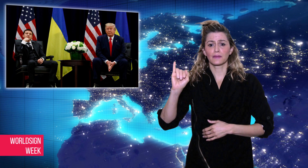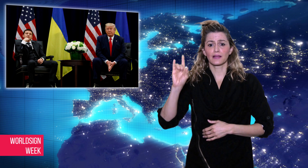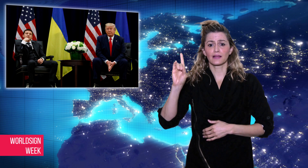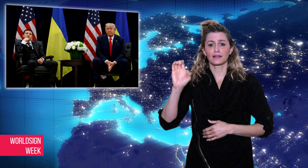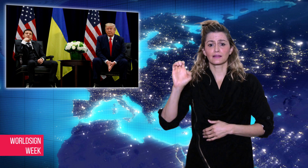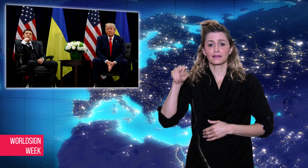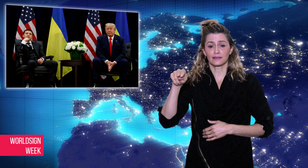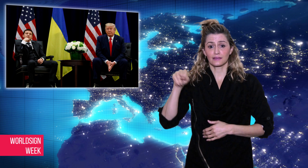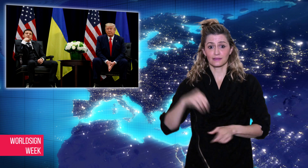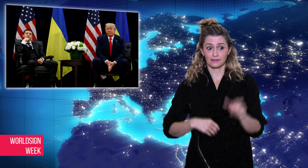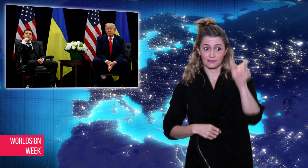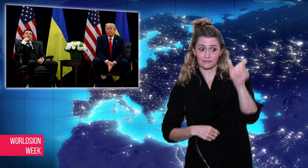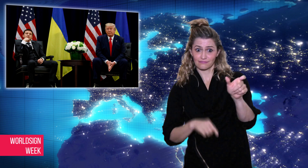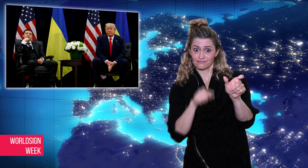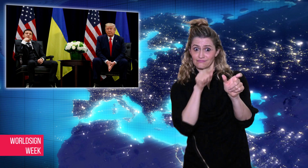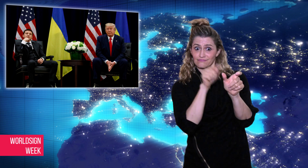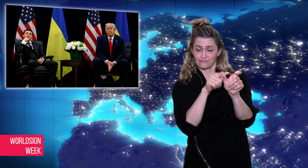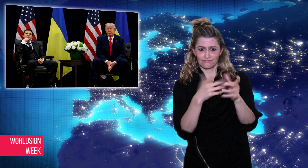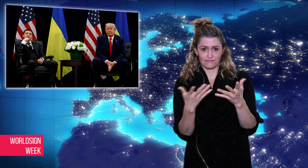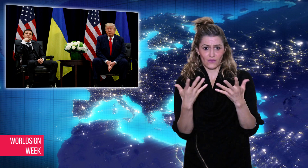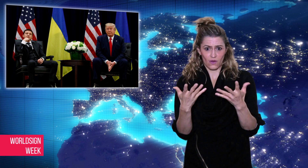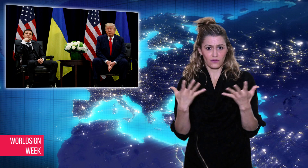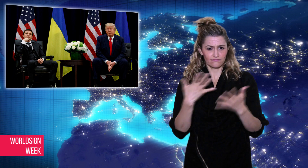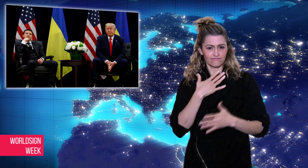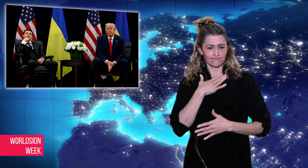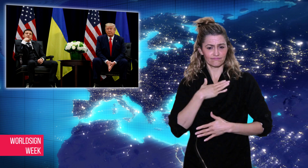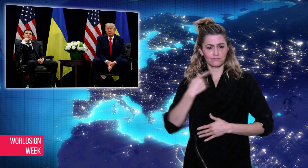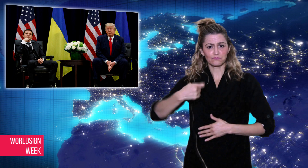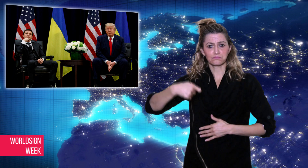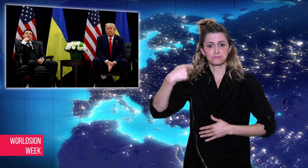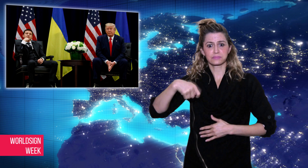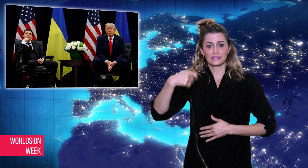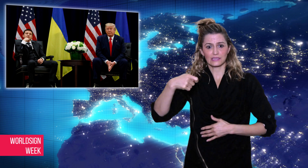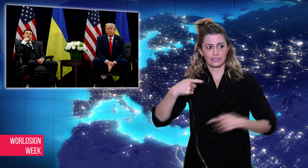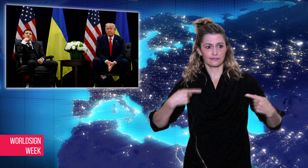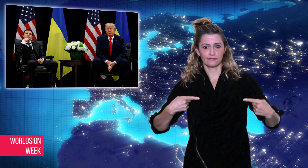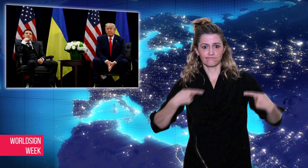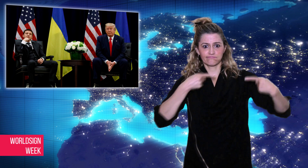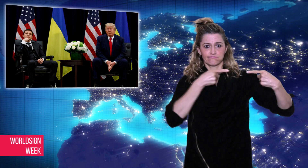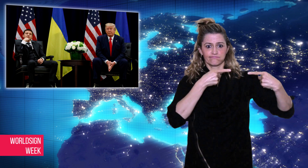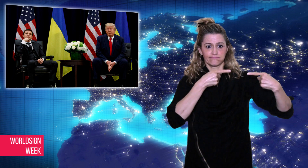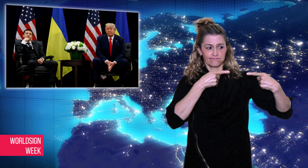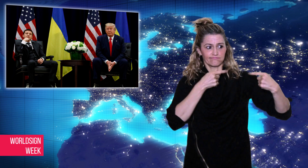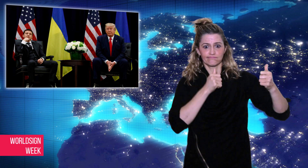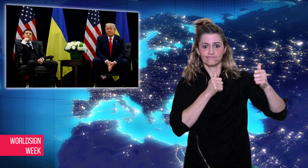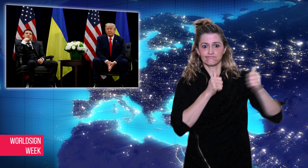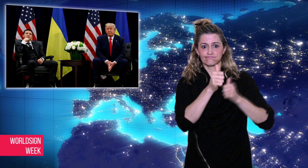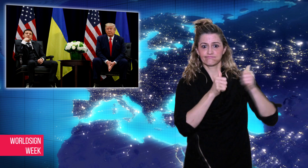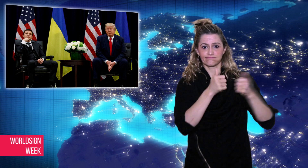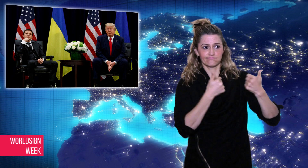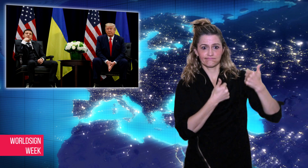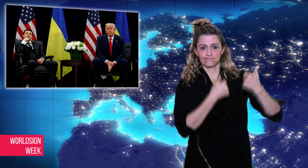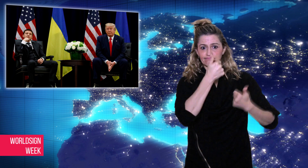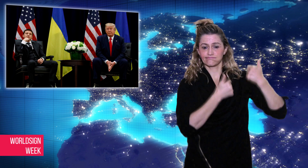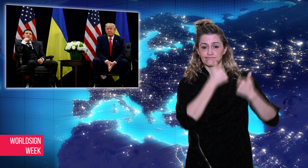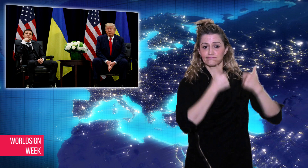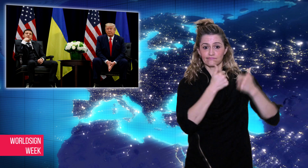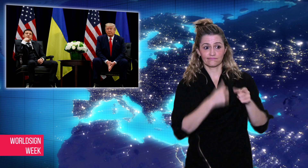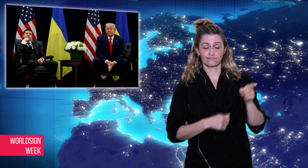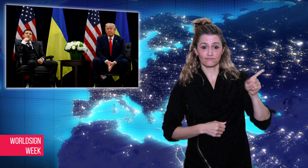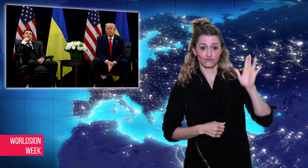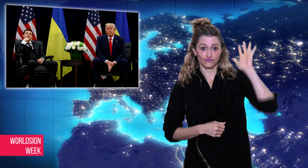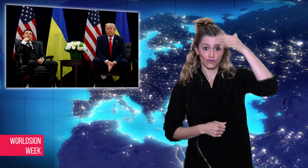help to find dirt on Joe Biden, who is a